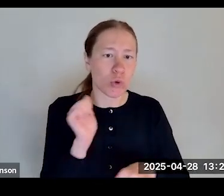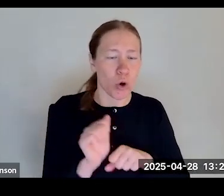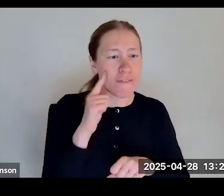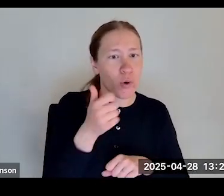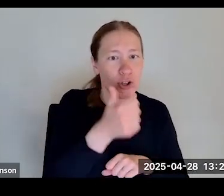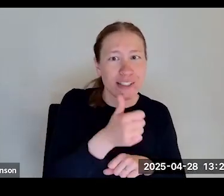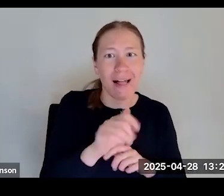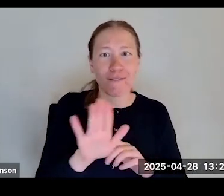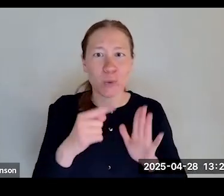and your job.